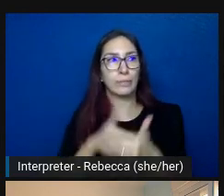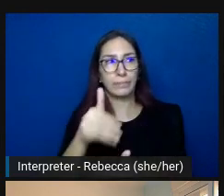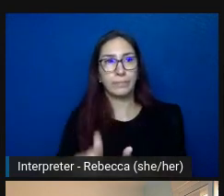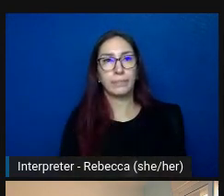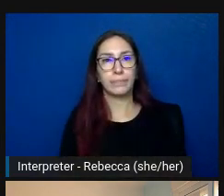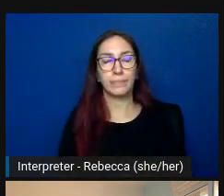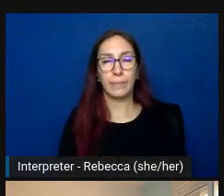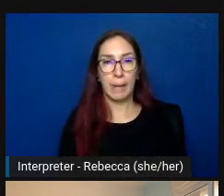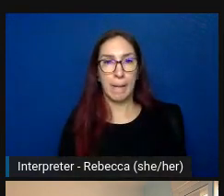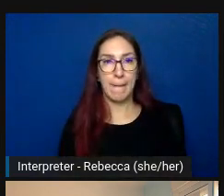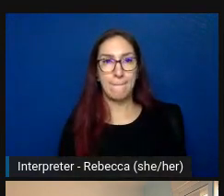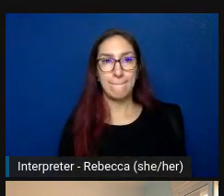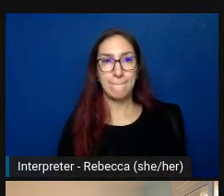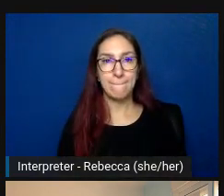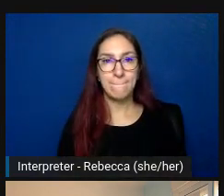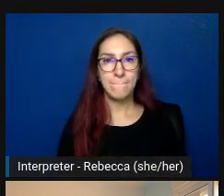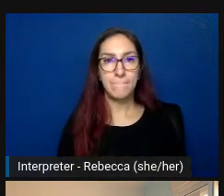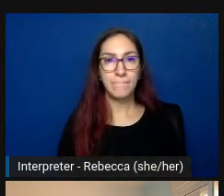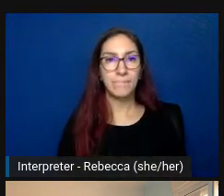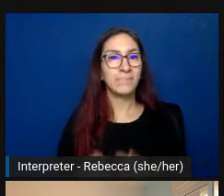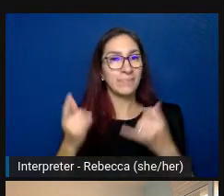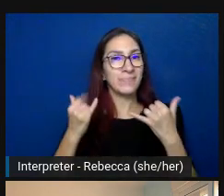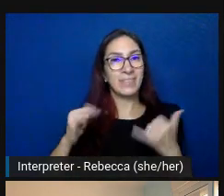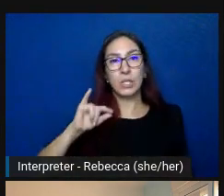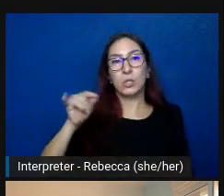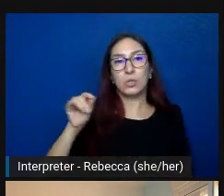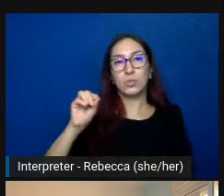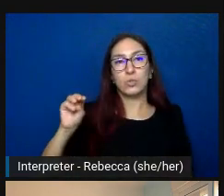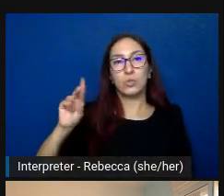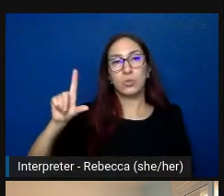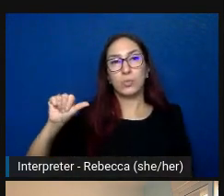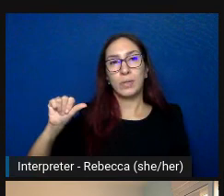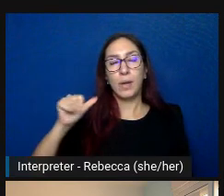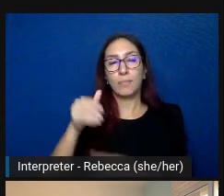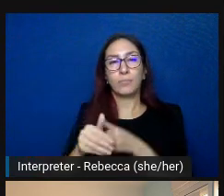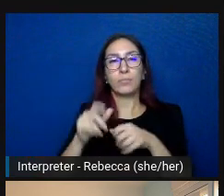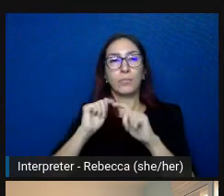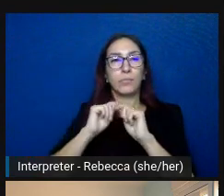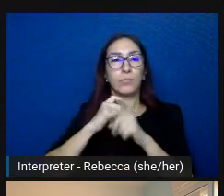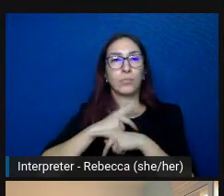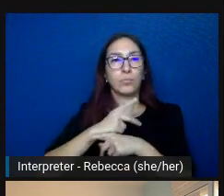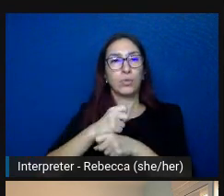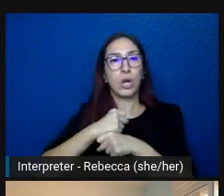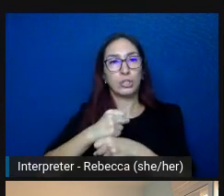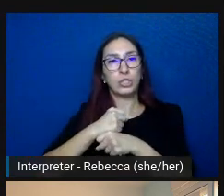Right now, the Joomla production team keeps checking all the code